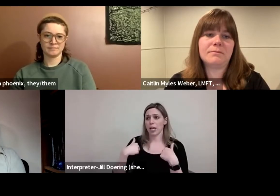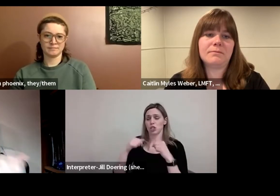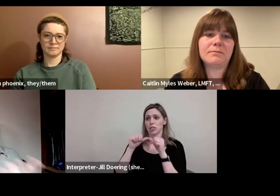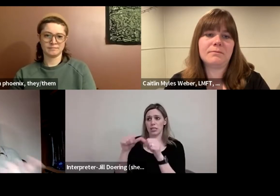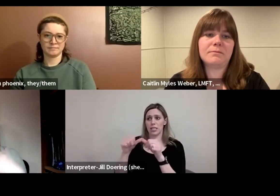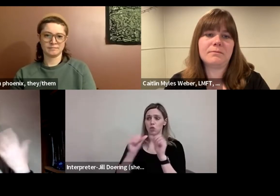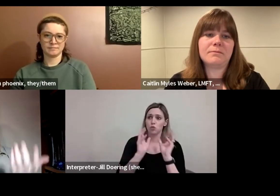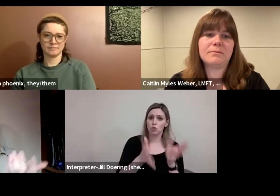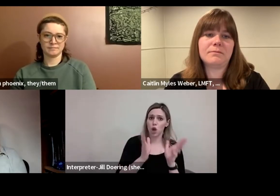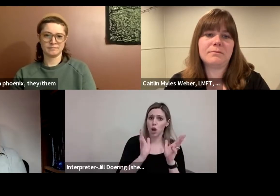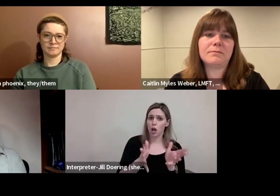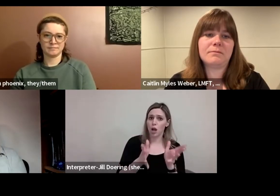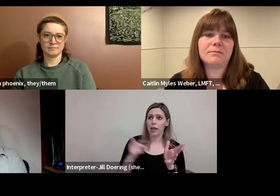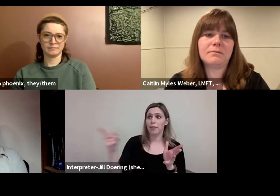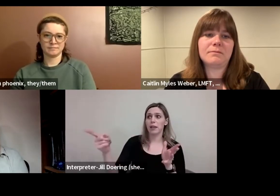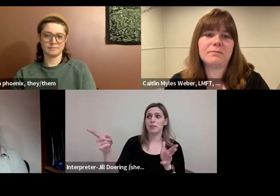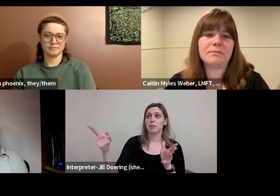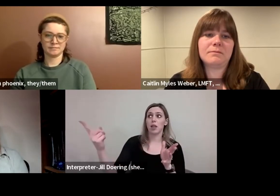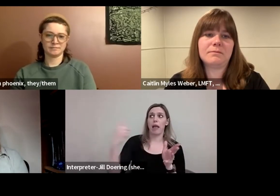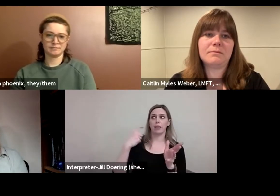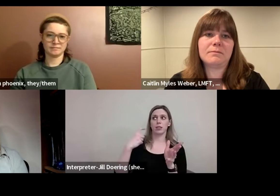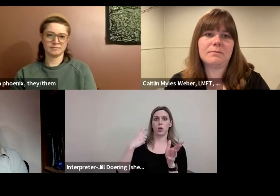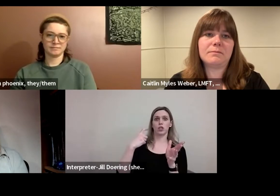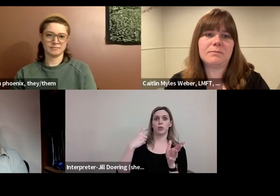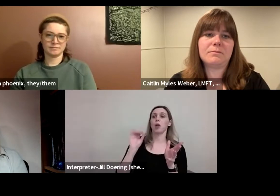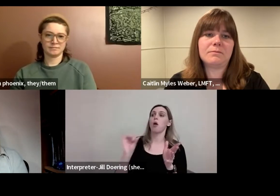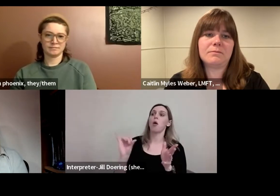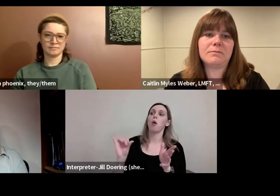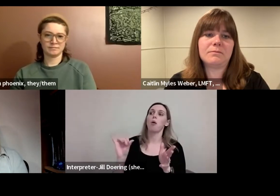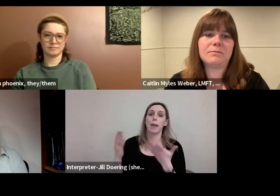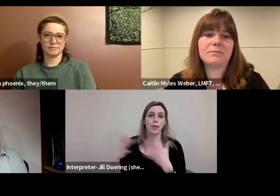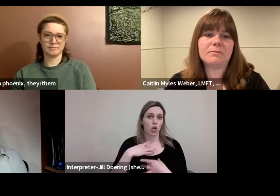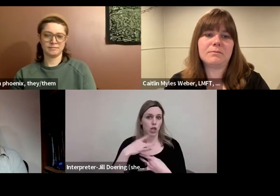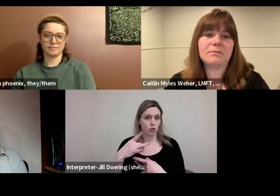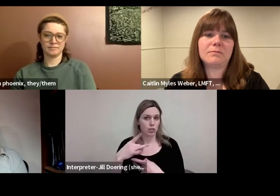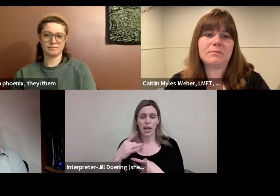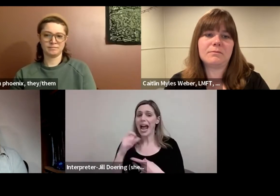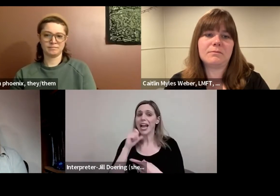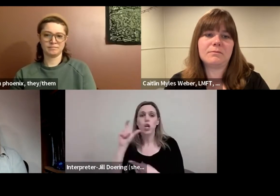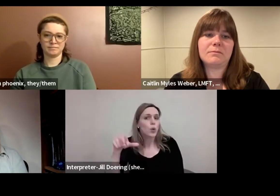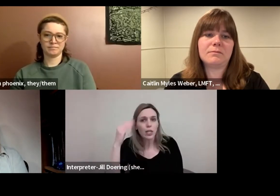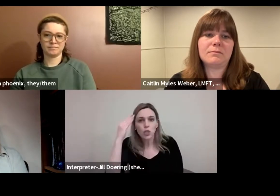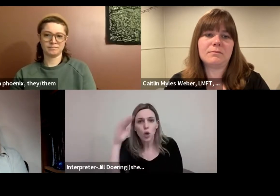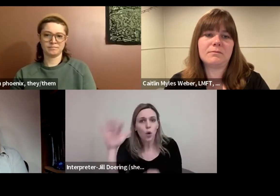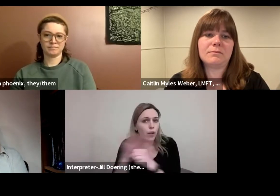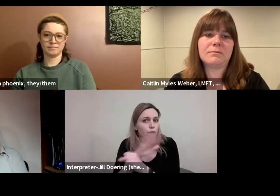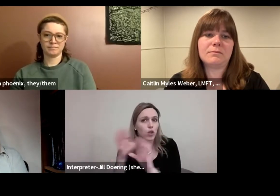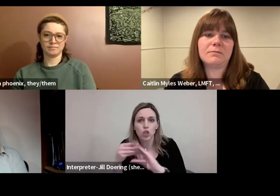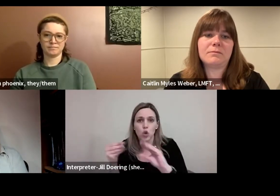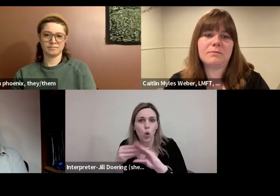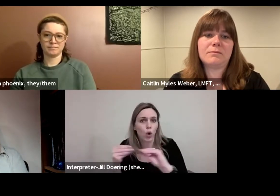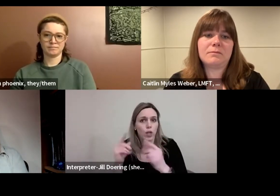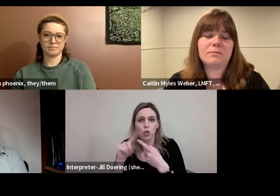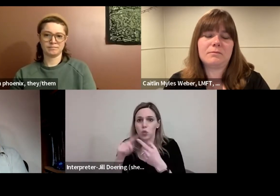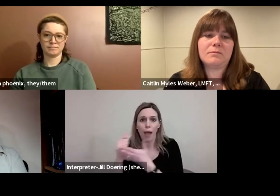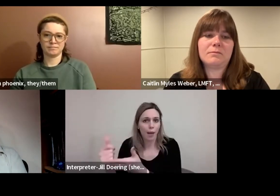And it builds the whole thing, I don't need to know a person's story to help them and they have no need to give me a story